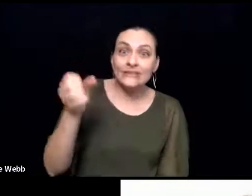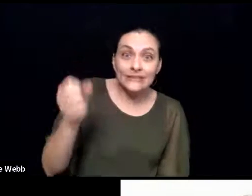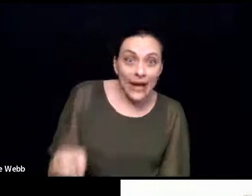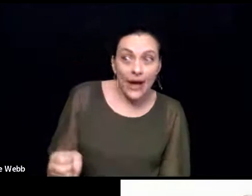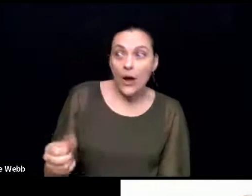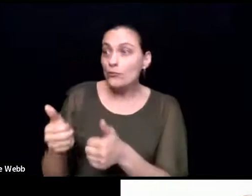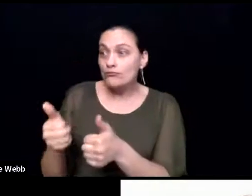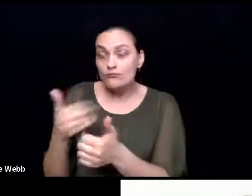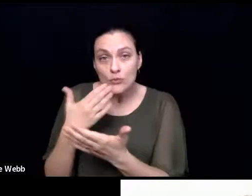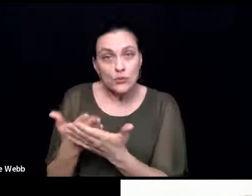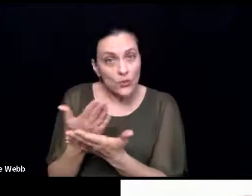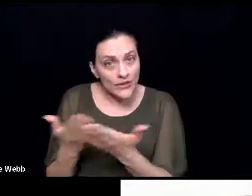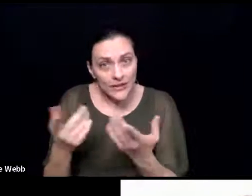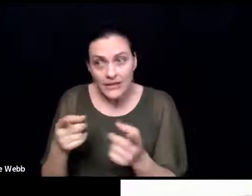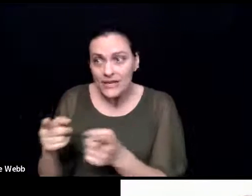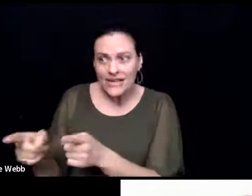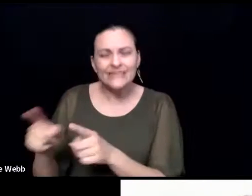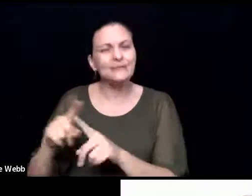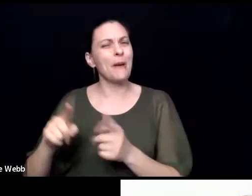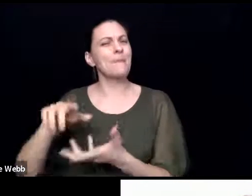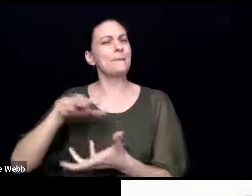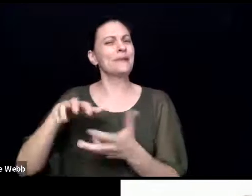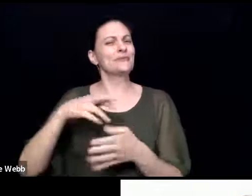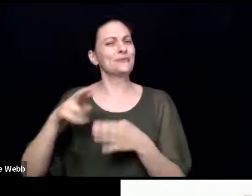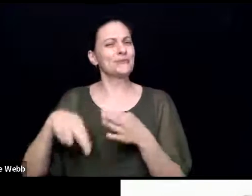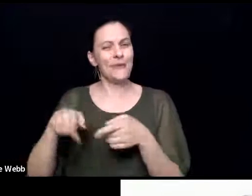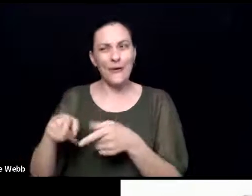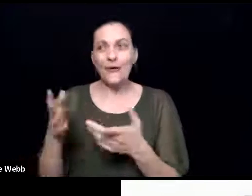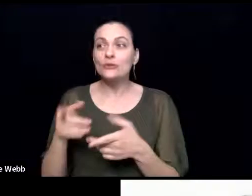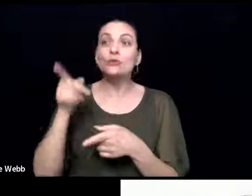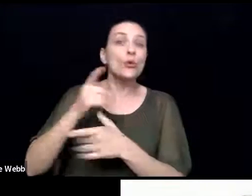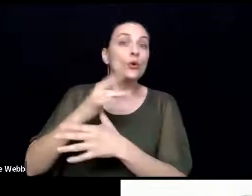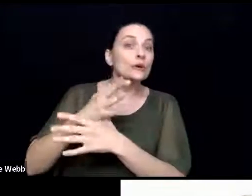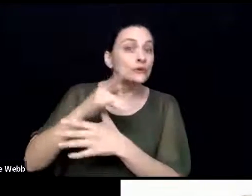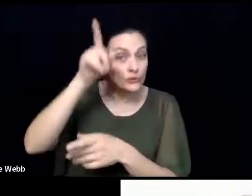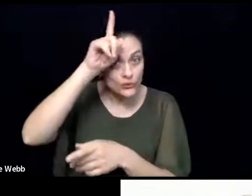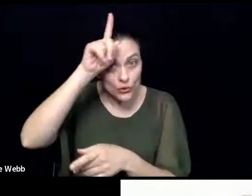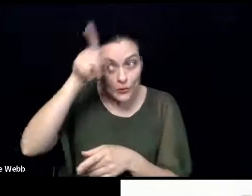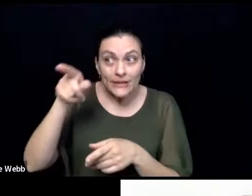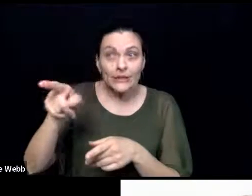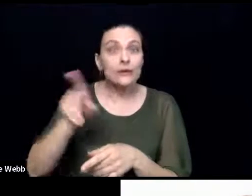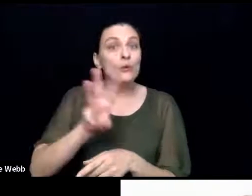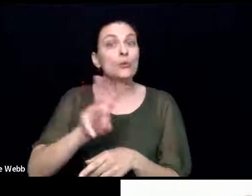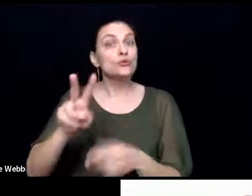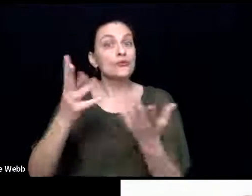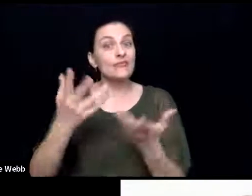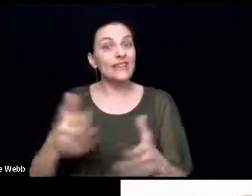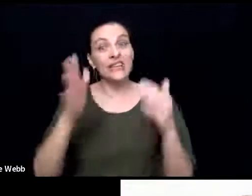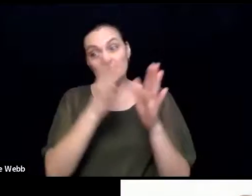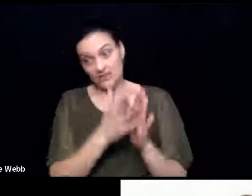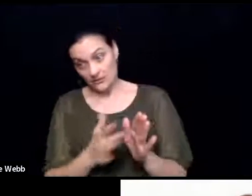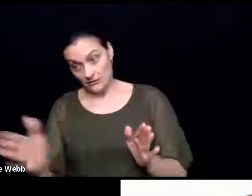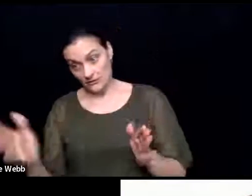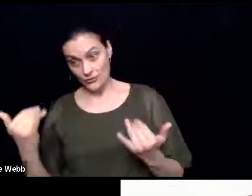the situations in Germany after World War II, and they are still reconciling with the history there